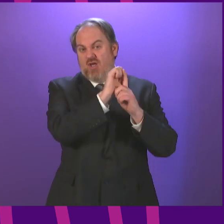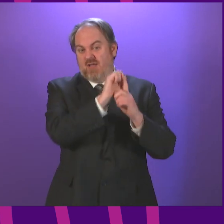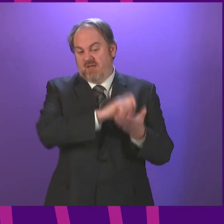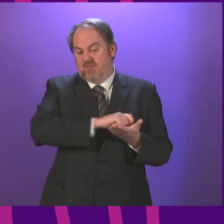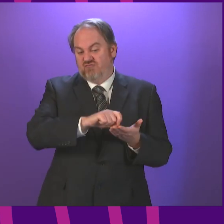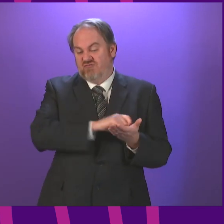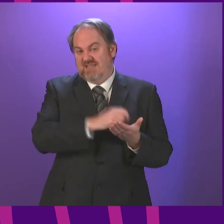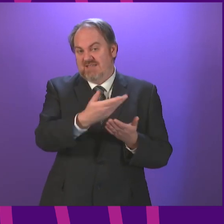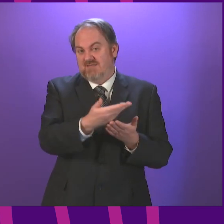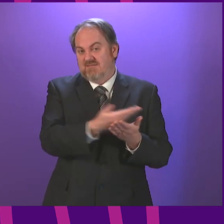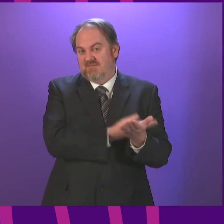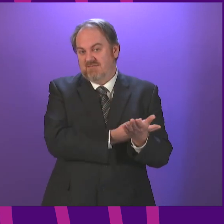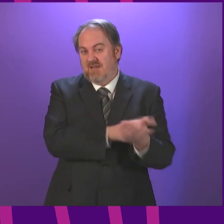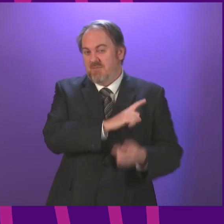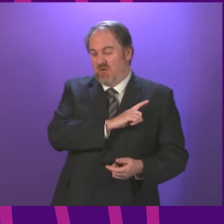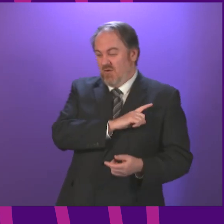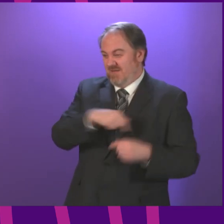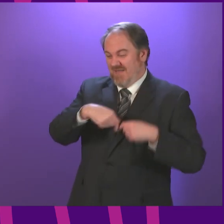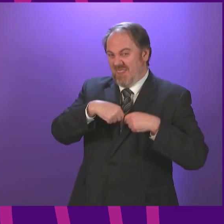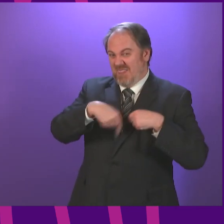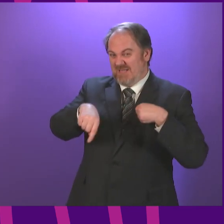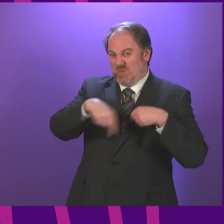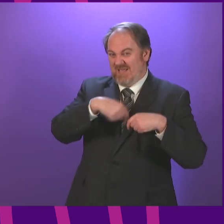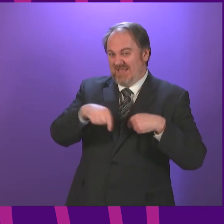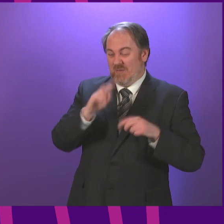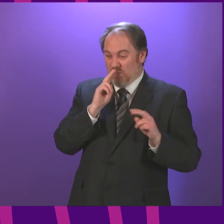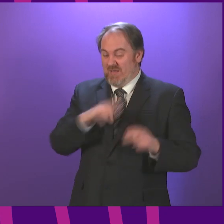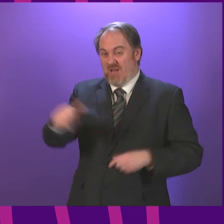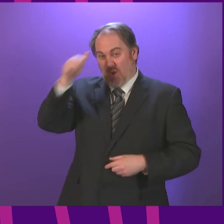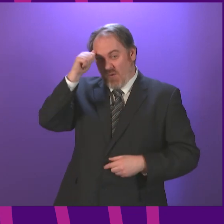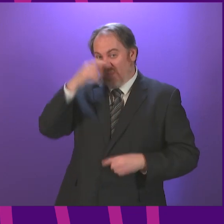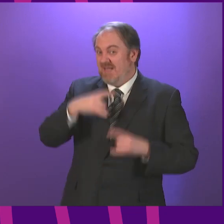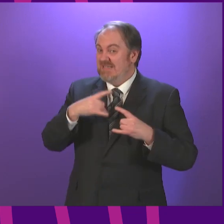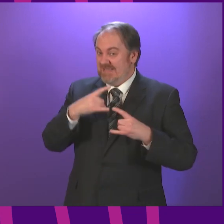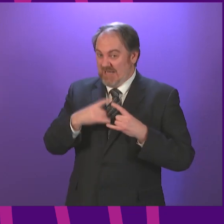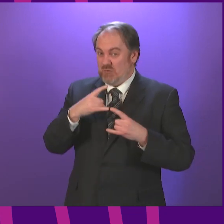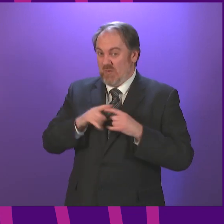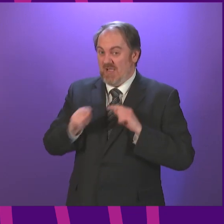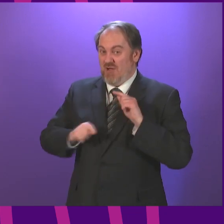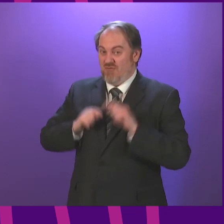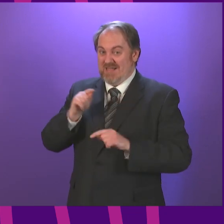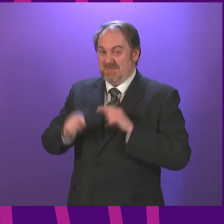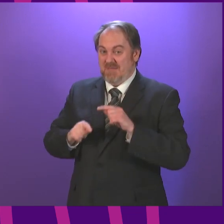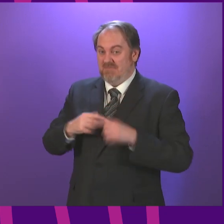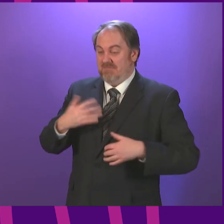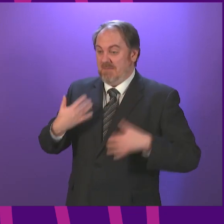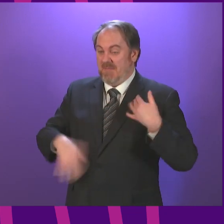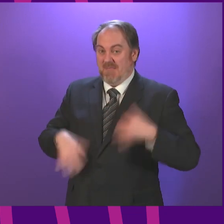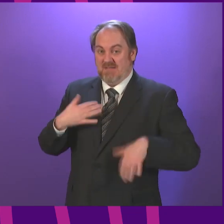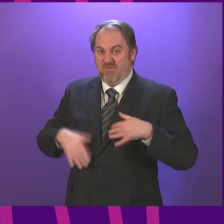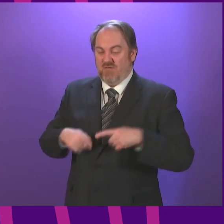now? This week has shown again—and I do not say this lightly—that sexual harassment complainants cannot trust the ruling party to deal with a complaint properly.